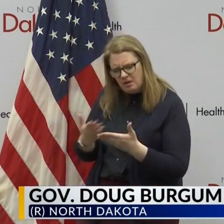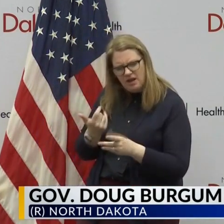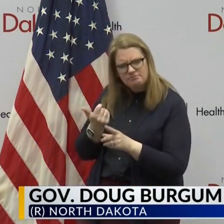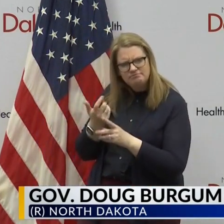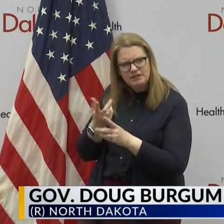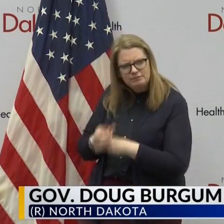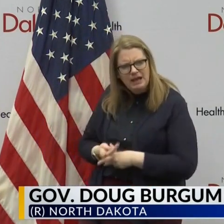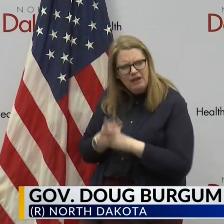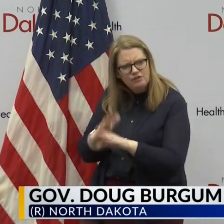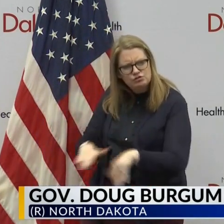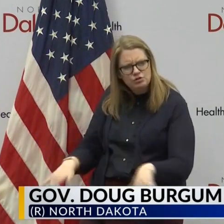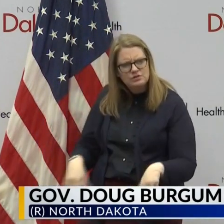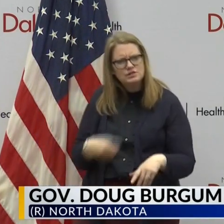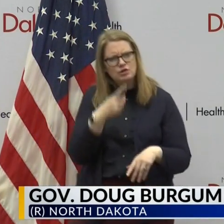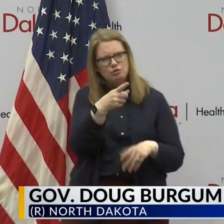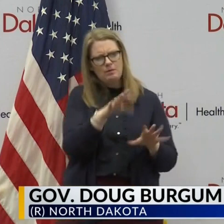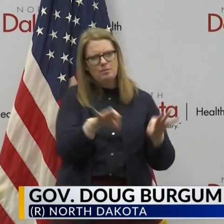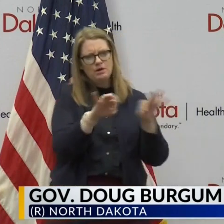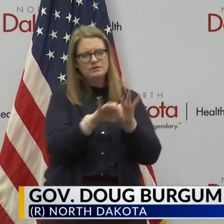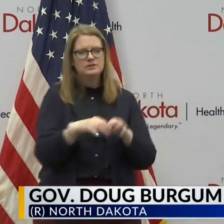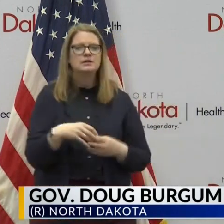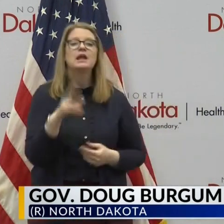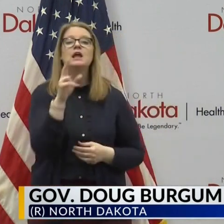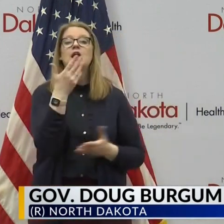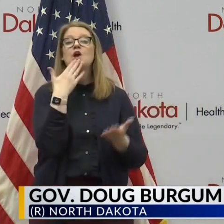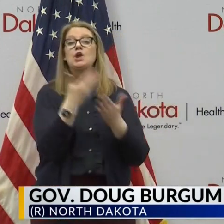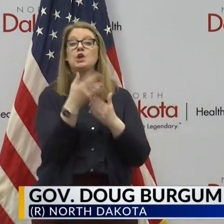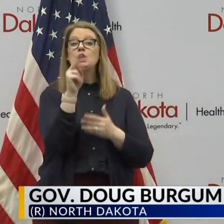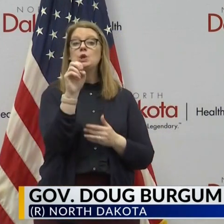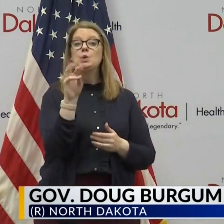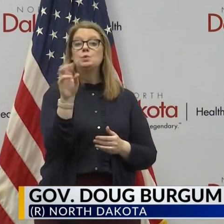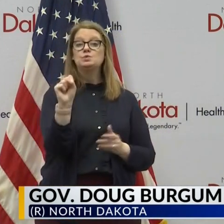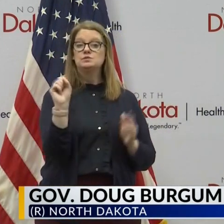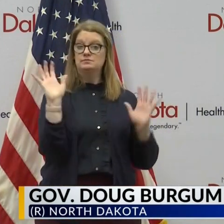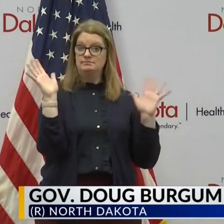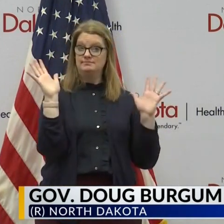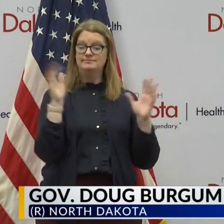YOU THE NUMBER ONE SOURCE OF STRENGTH AND COMFORT FOR YOUR CHILD SO, AGAIN, TAKE CARE OF YOURSELF.